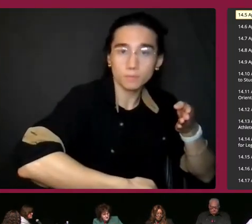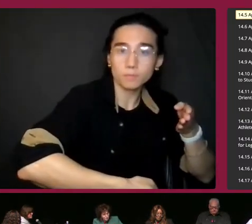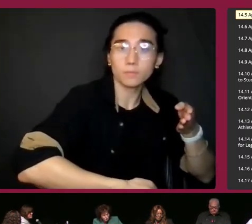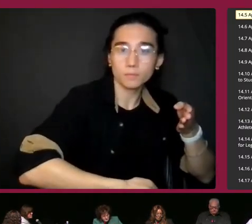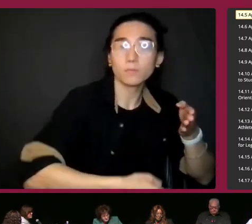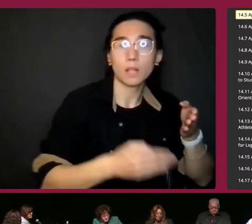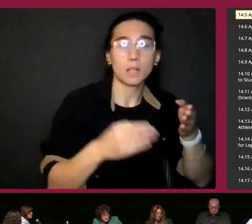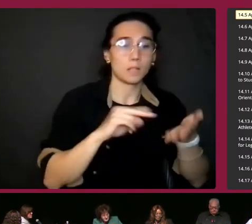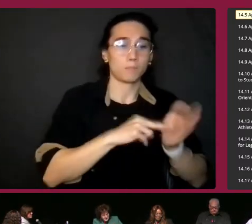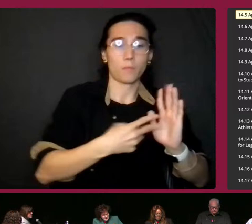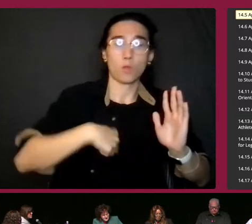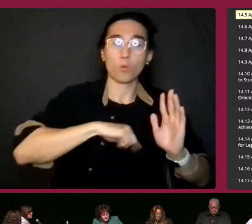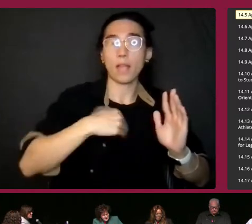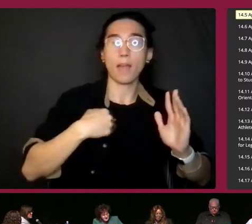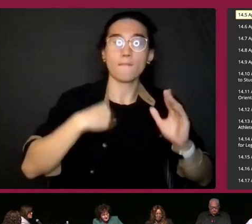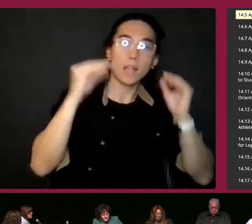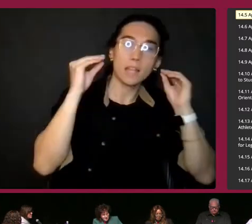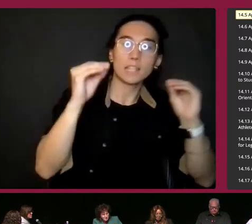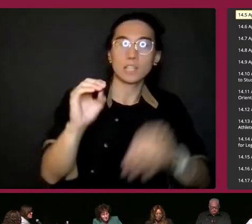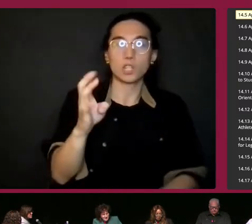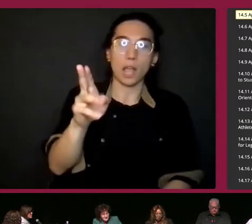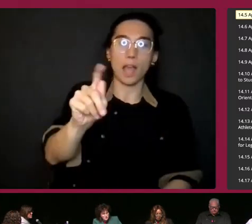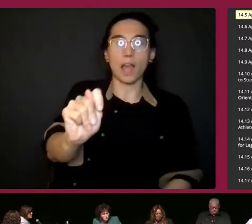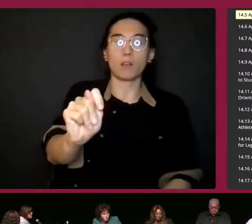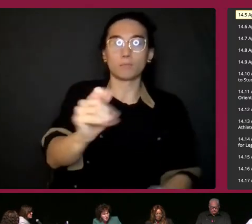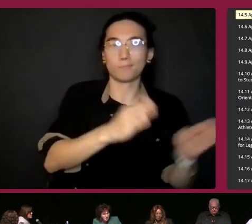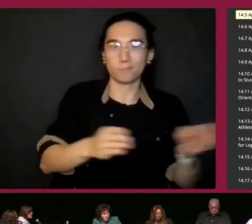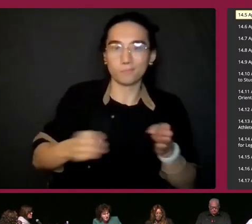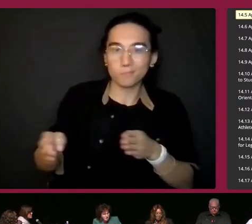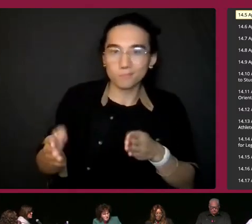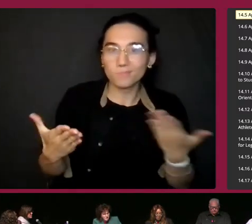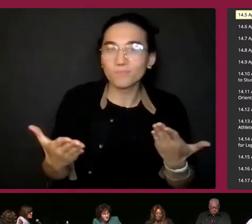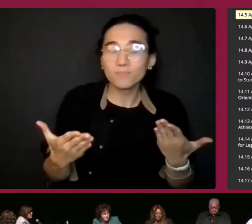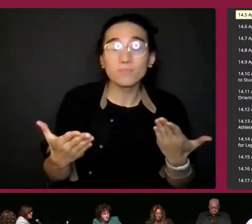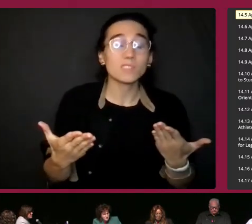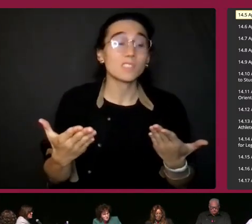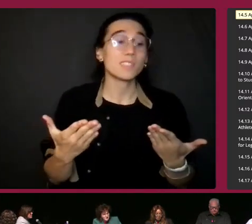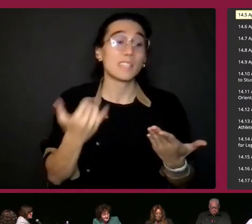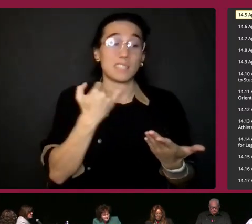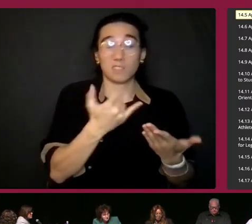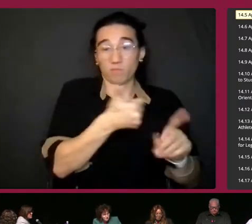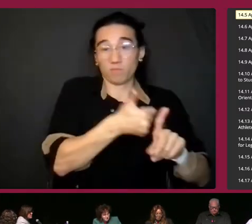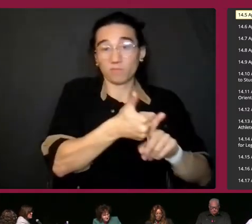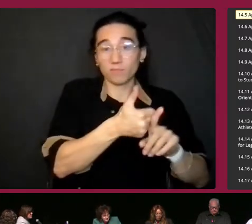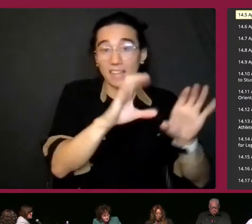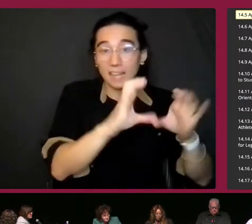If it's courses then, that are part, an integral part of a, a plan for a major,